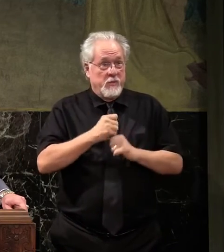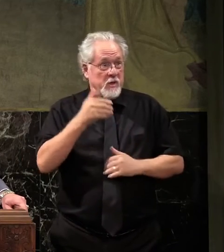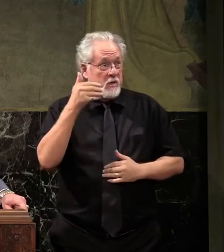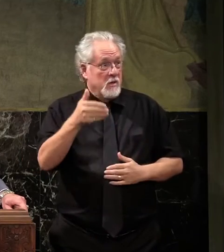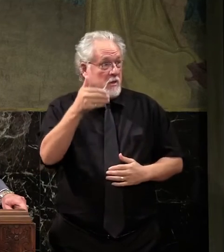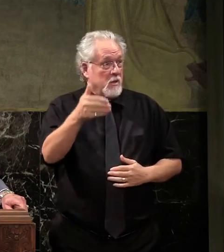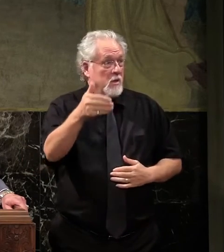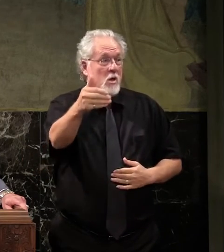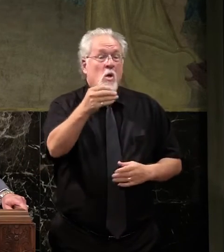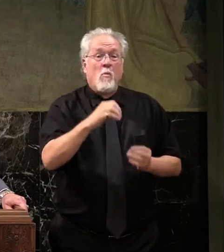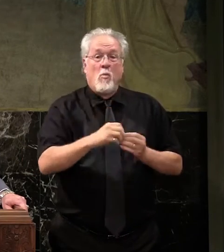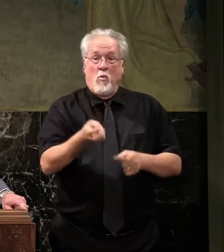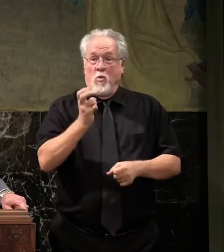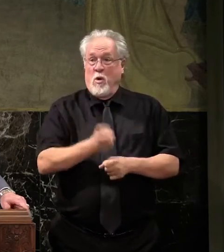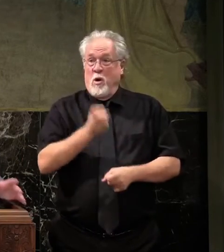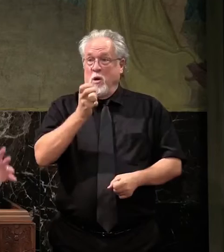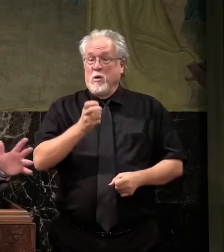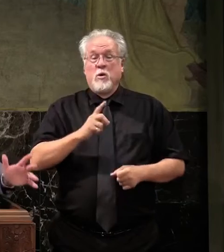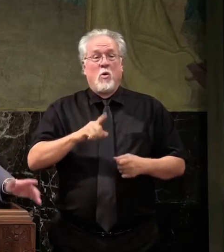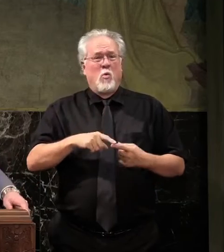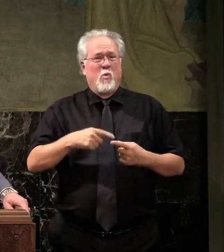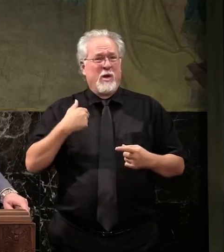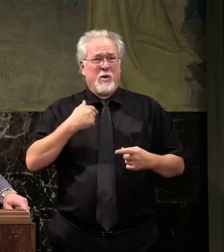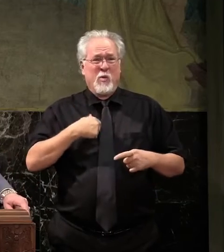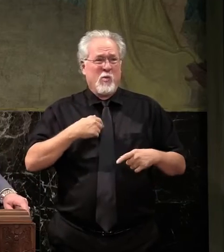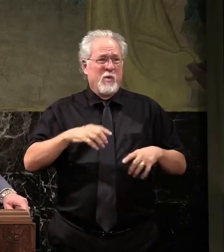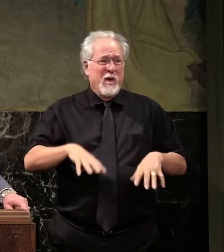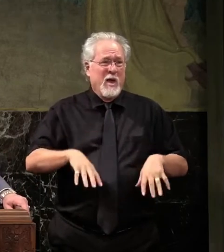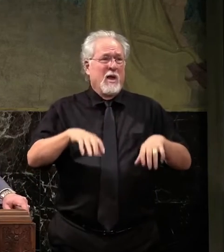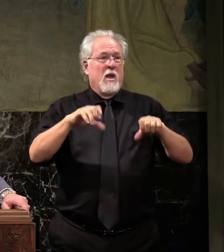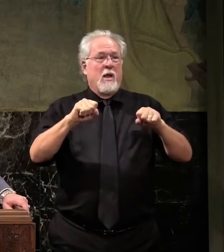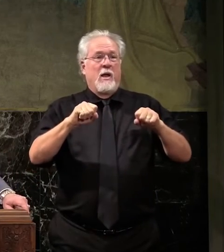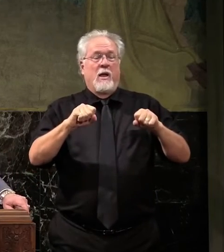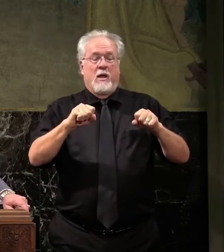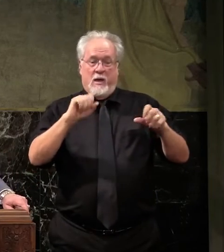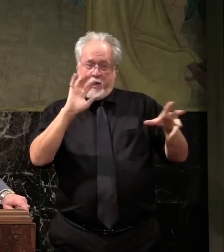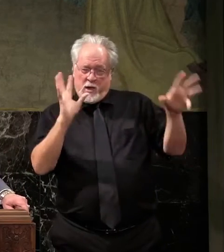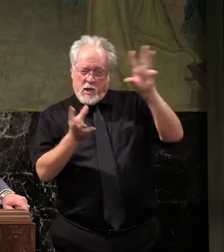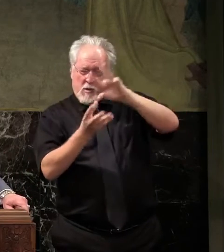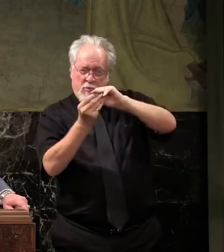more difficult when we undertake comprehensive structural long-term tax